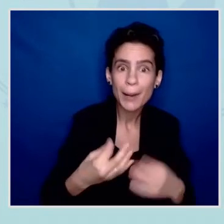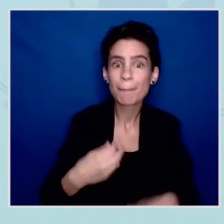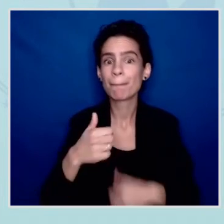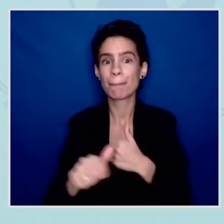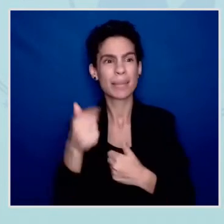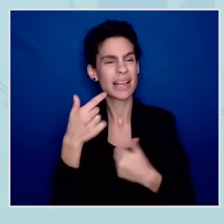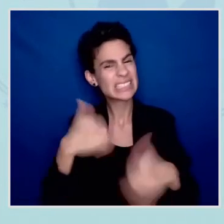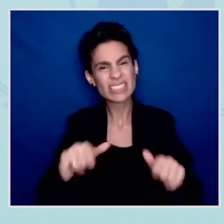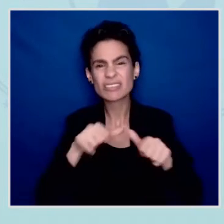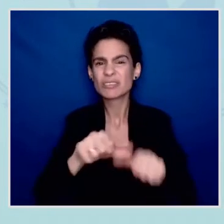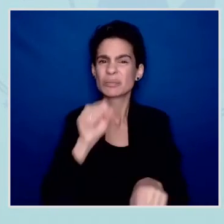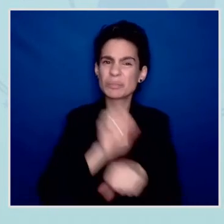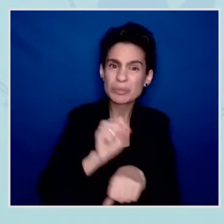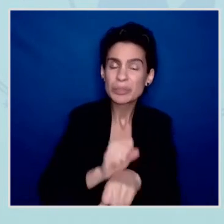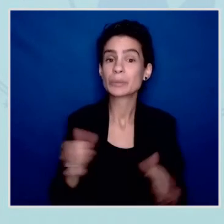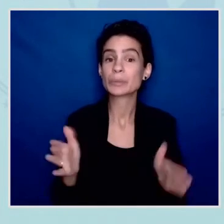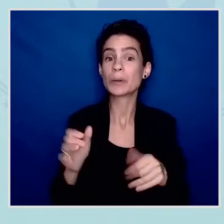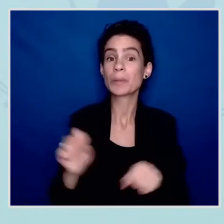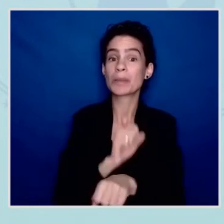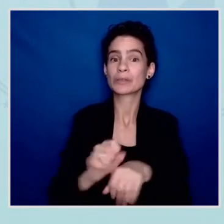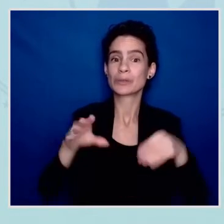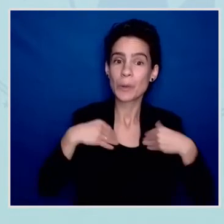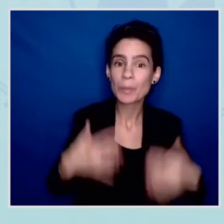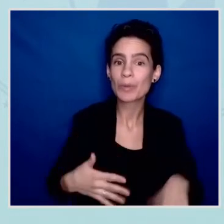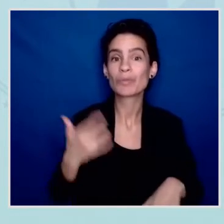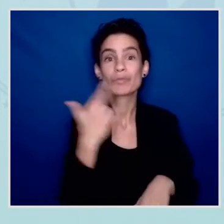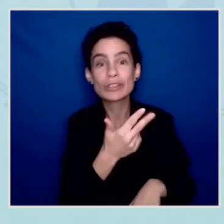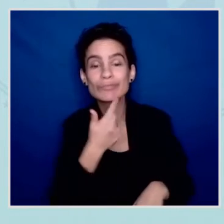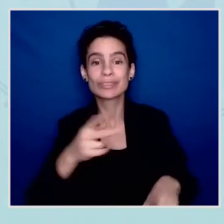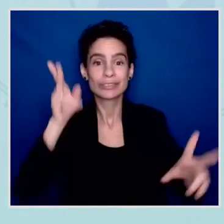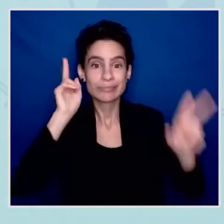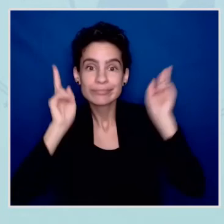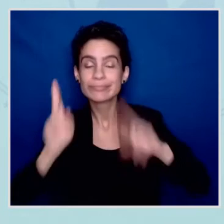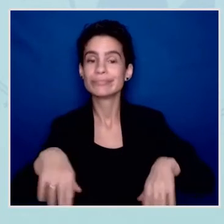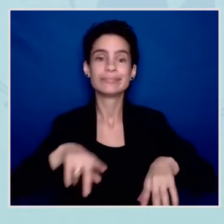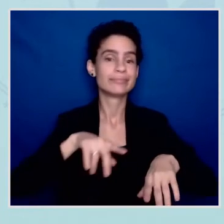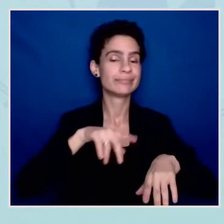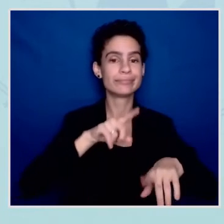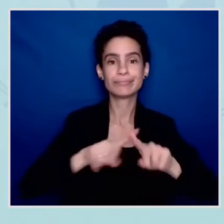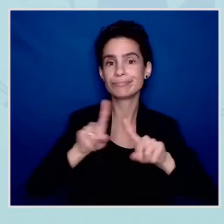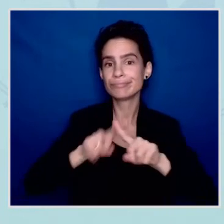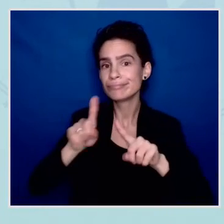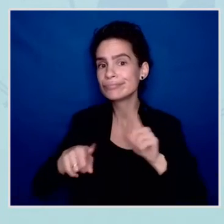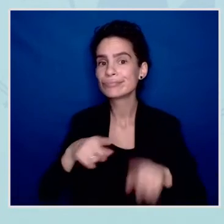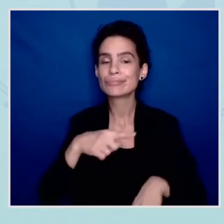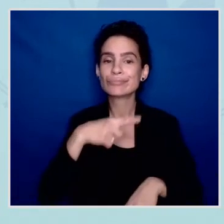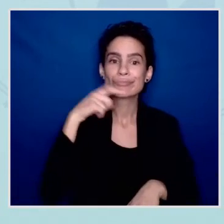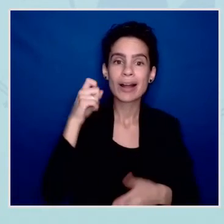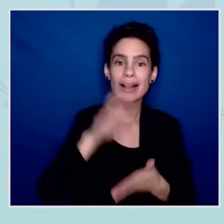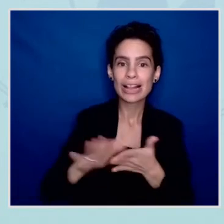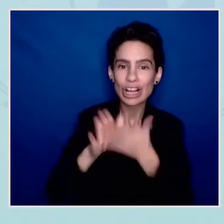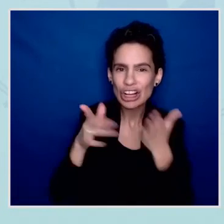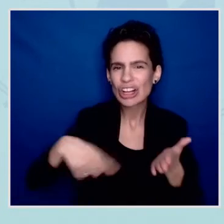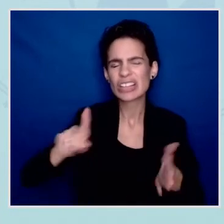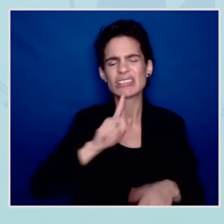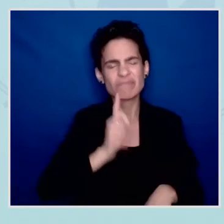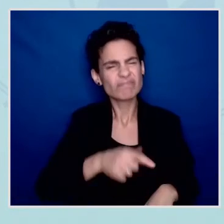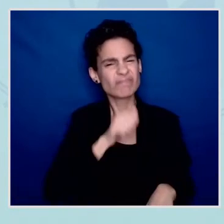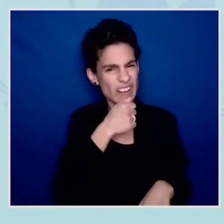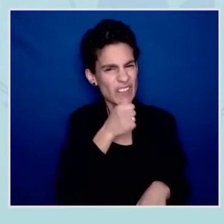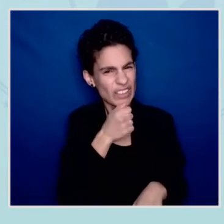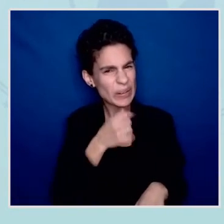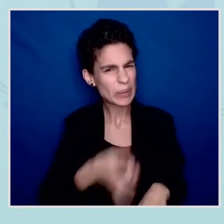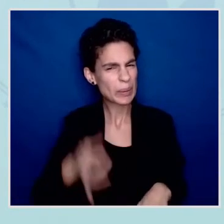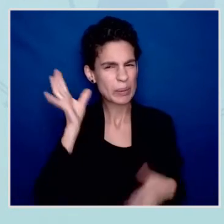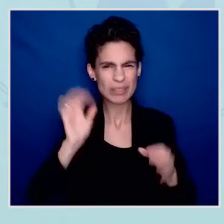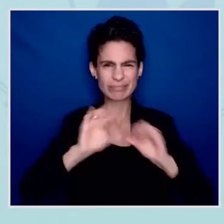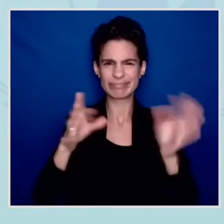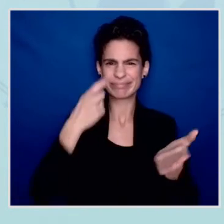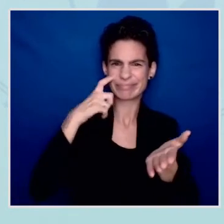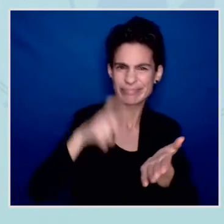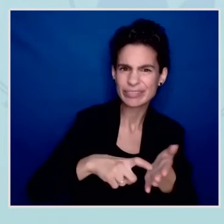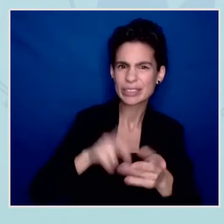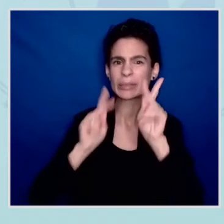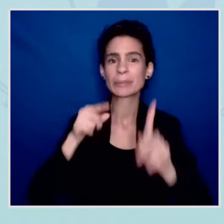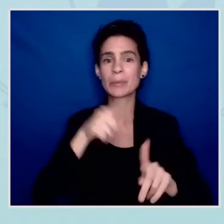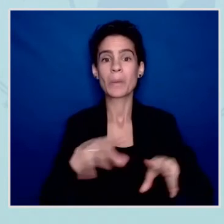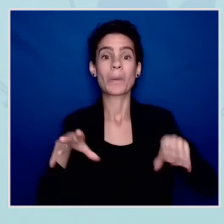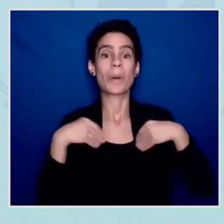THEIR OWN HEALTH AND THE HEALTH